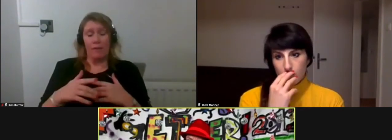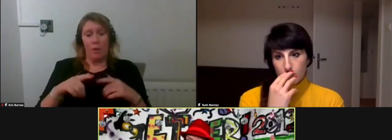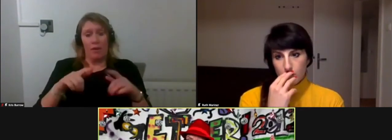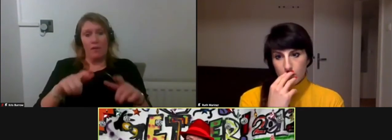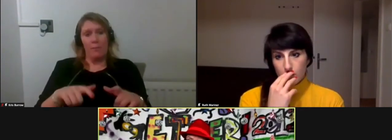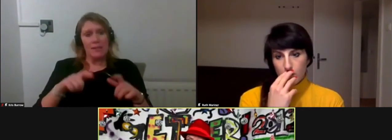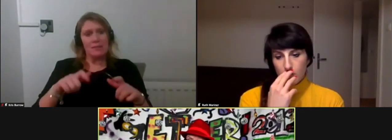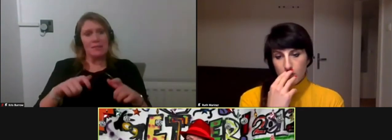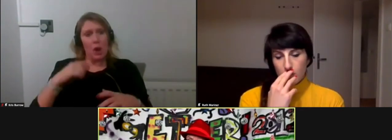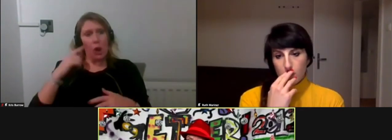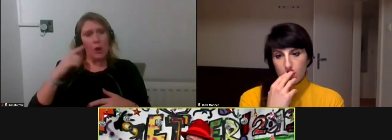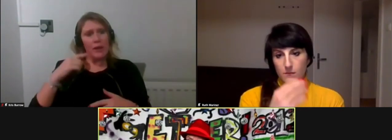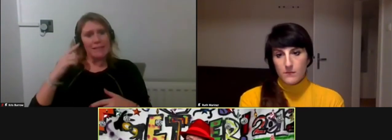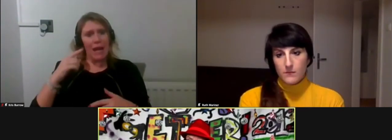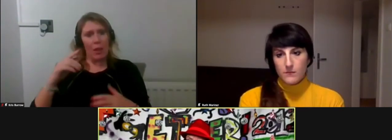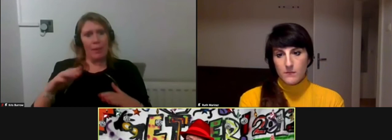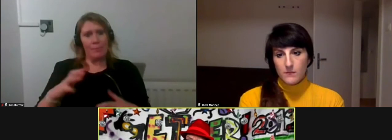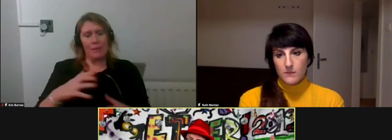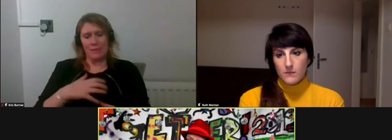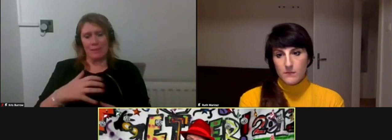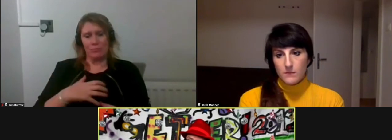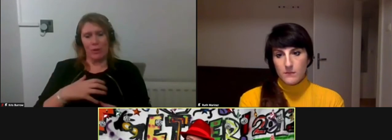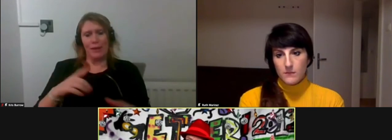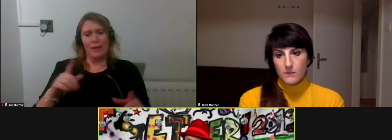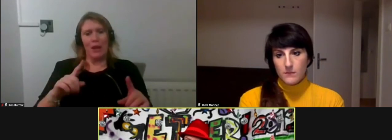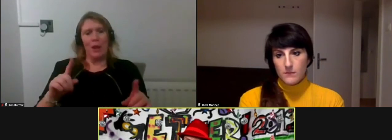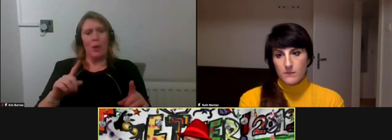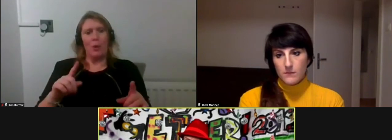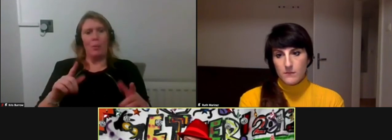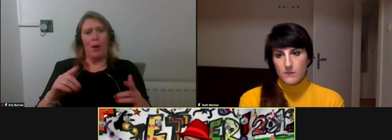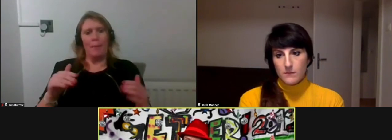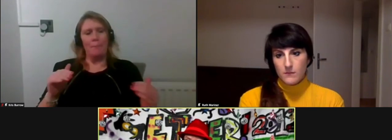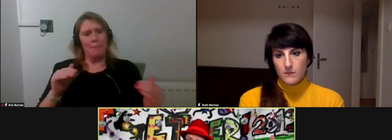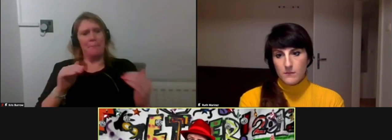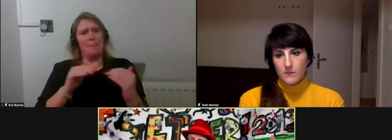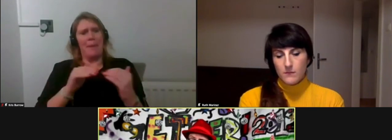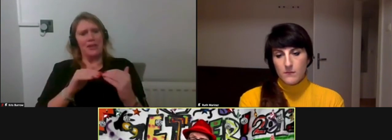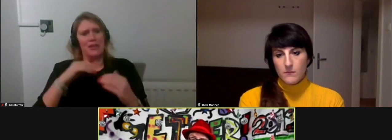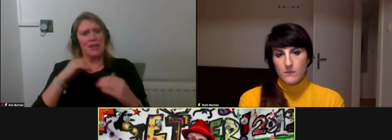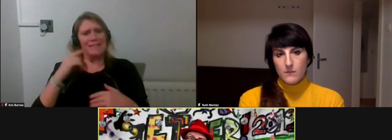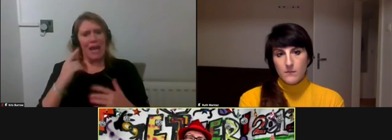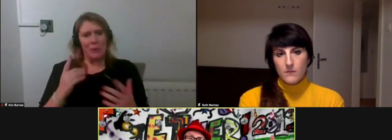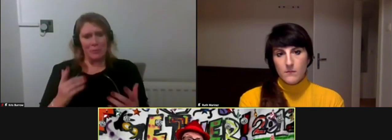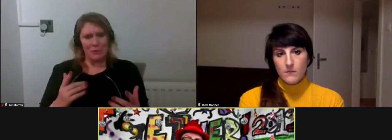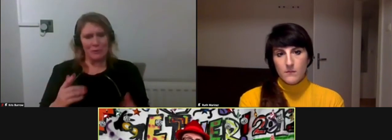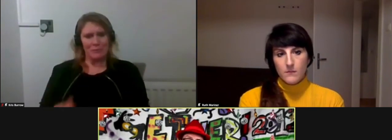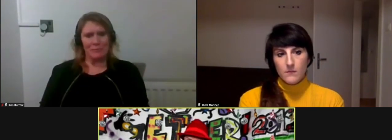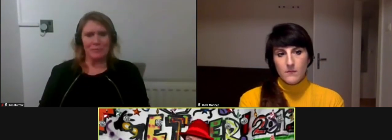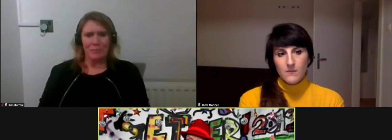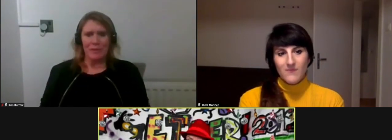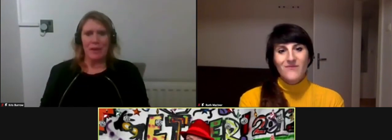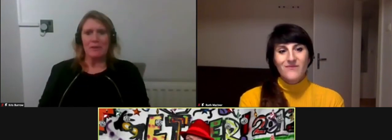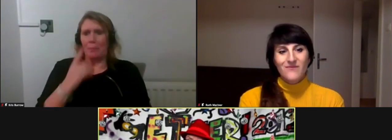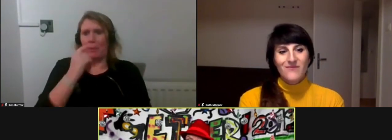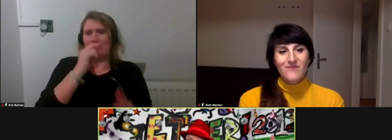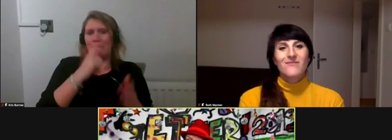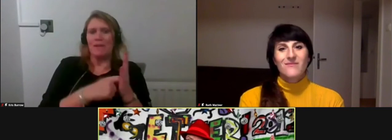surprised by what ended up giving you what you were looking for? I think this is possibly for Ruth Sullivan on the